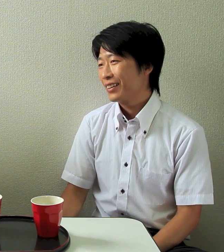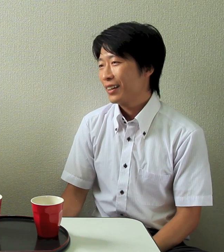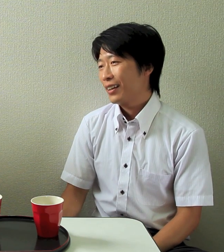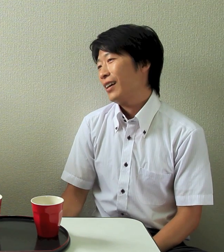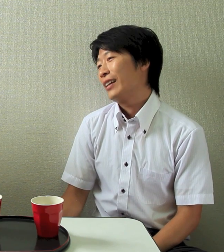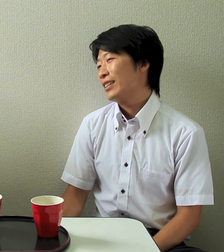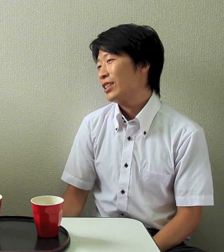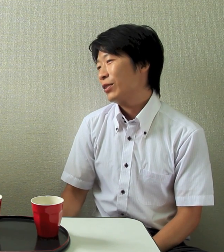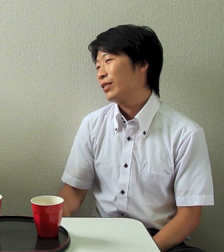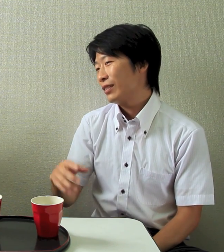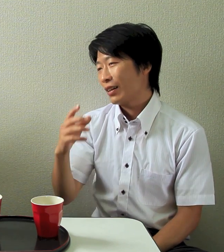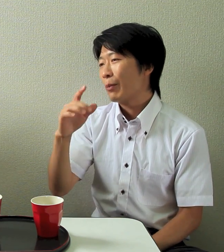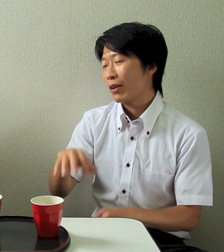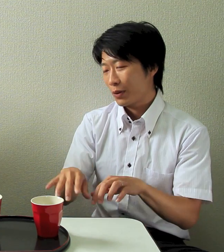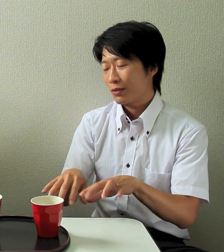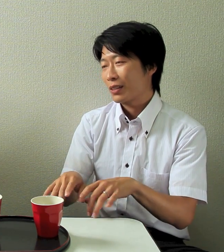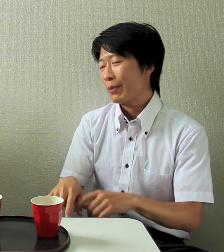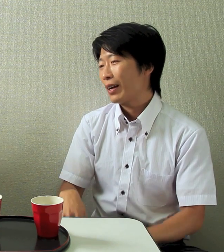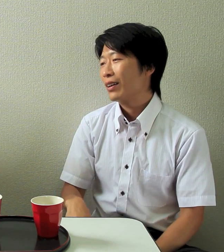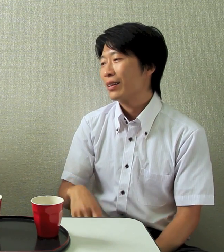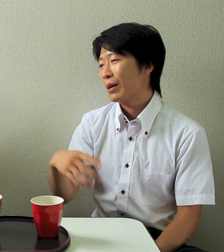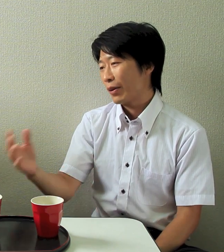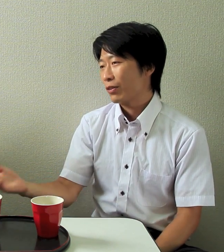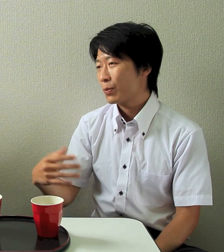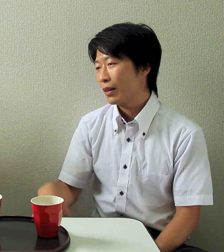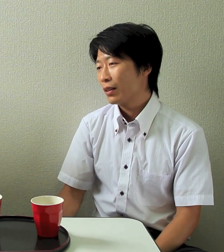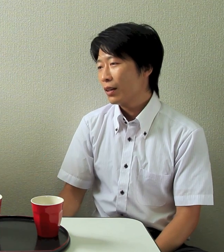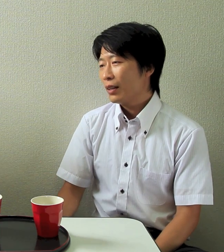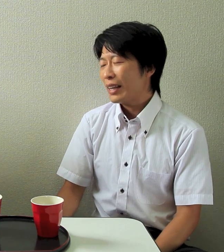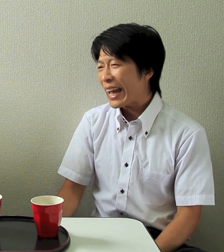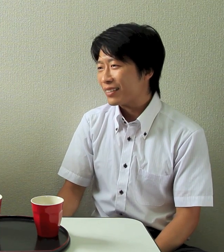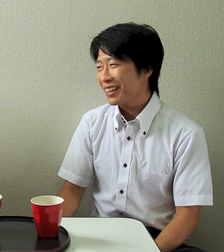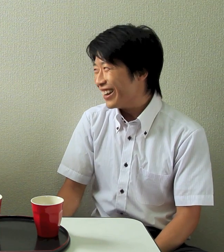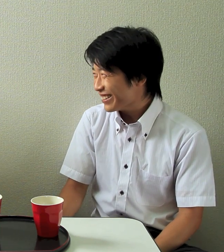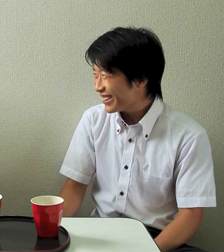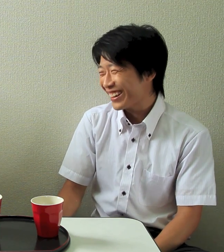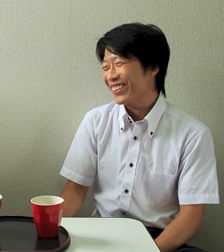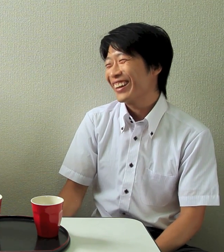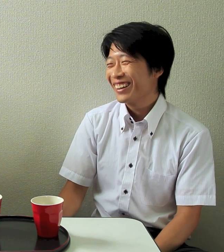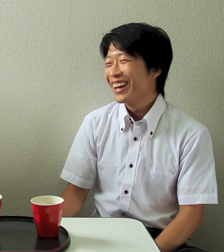The operator would type my message. My mother would respond, "LATE!"